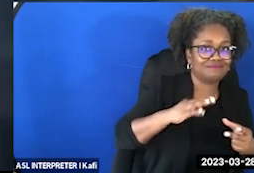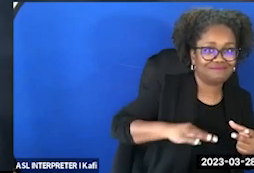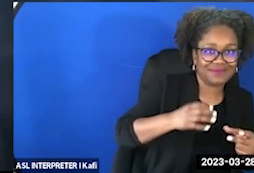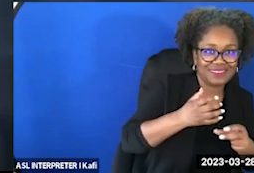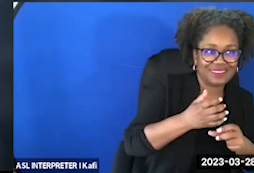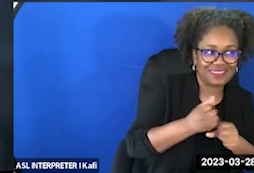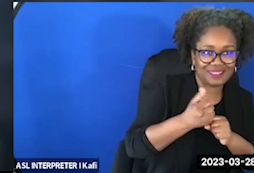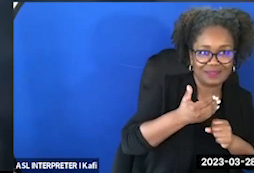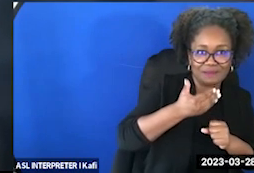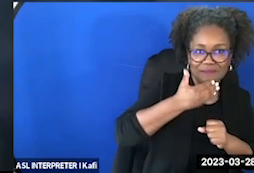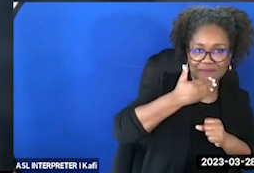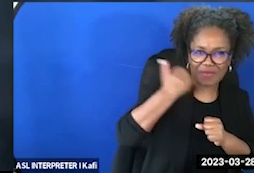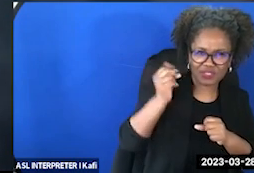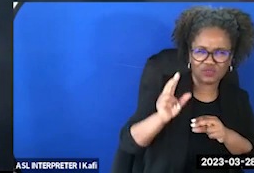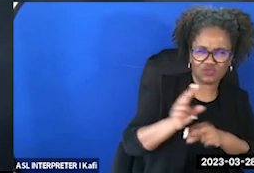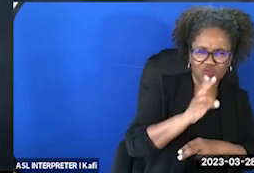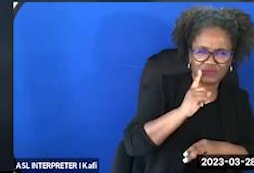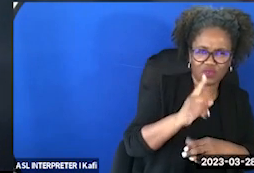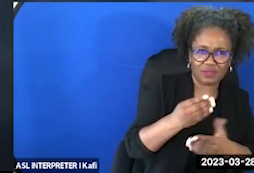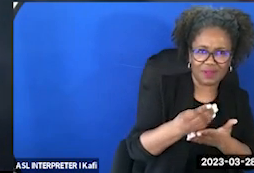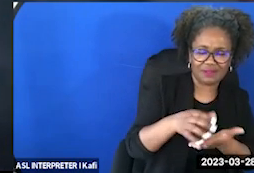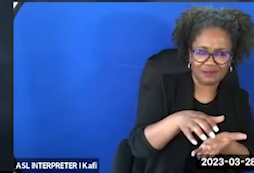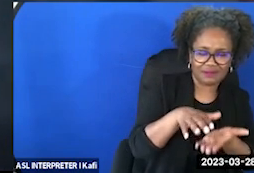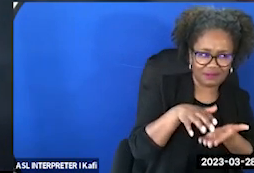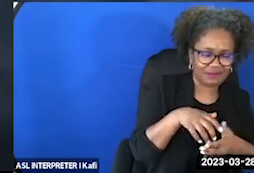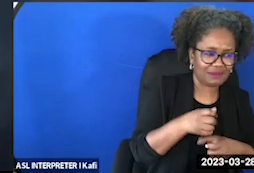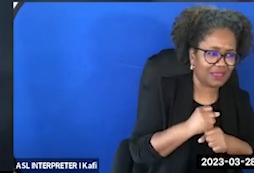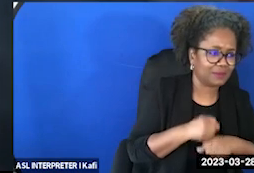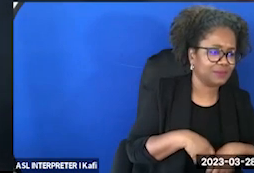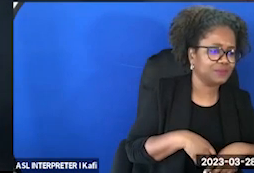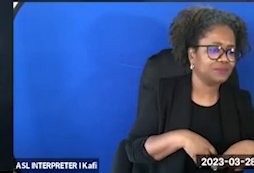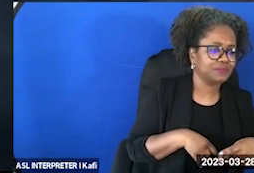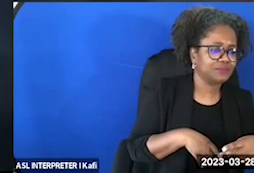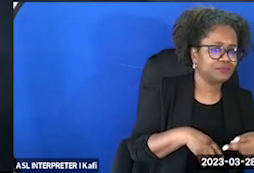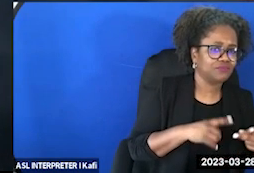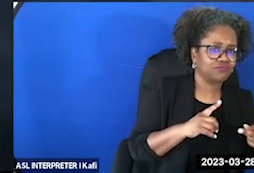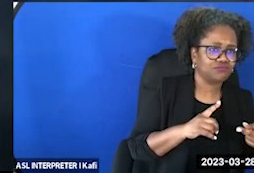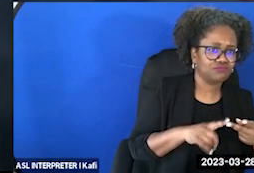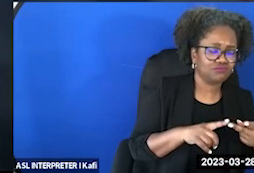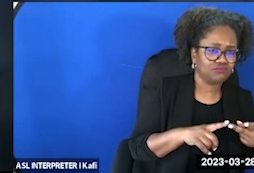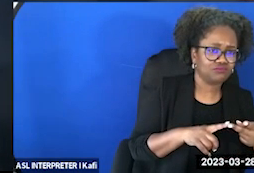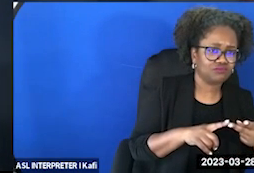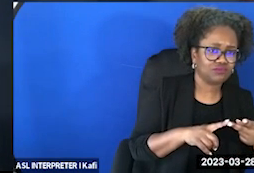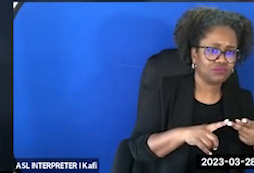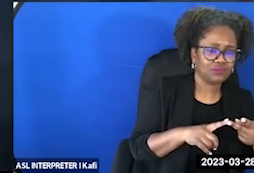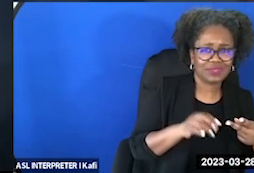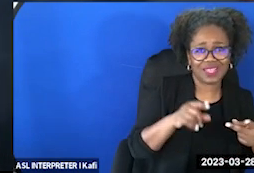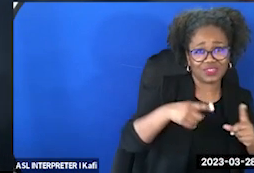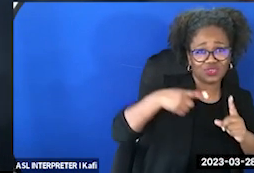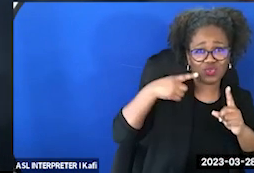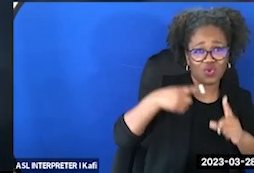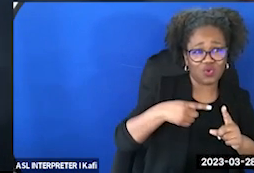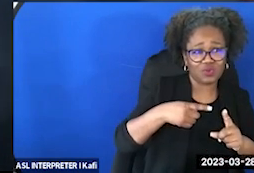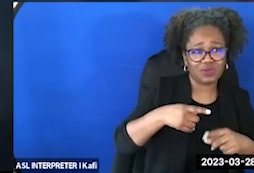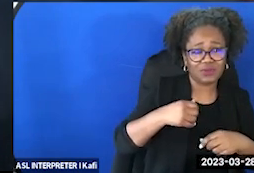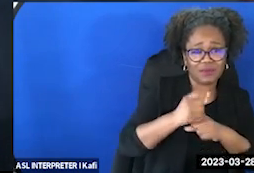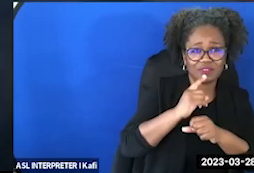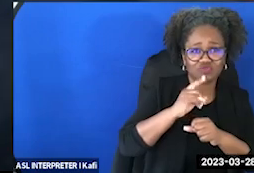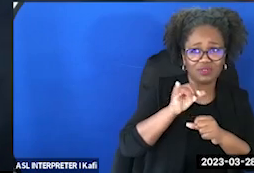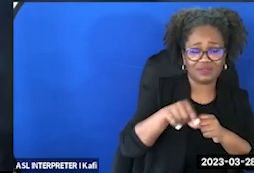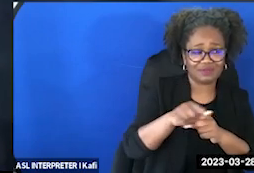Debbie Stine, Science & Technology Policy Academy: which is in my case, I would say, this side of goal here is to so that this contaminate situation has at least impact on the problems. Long term